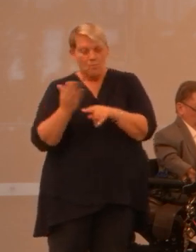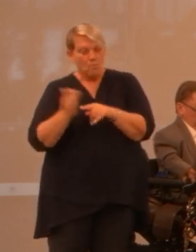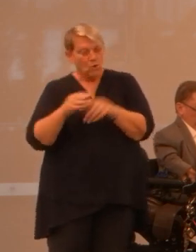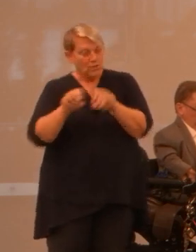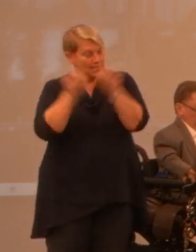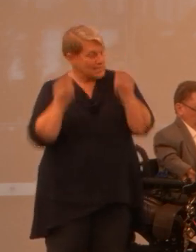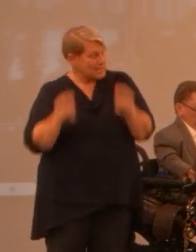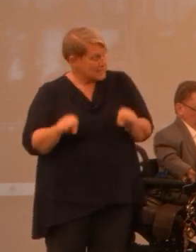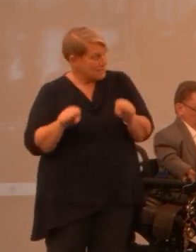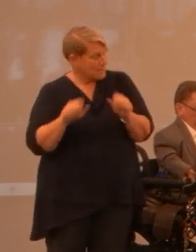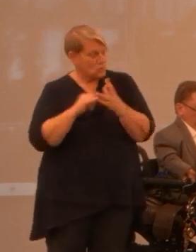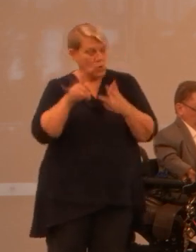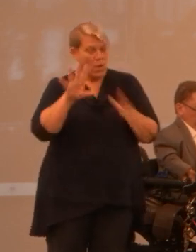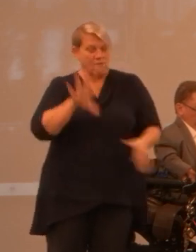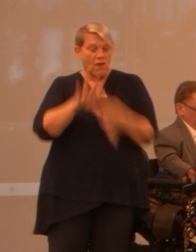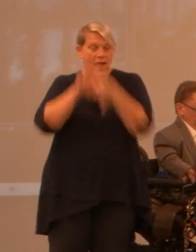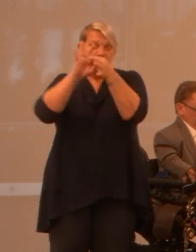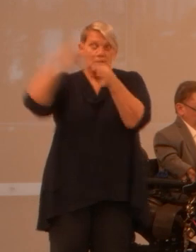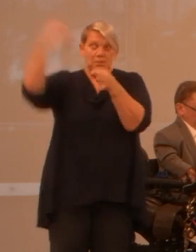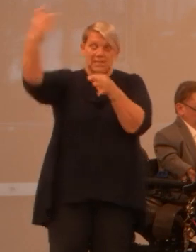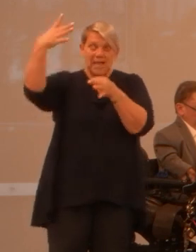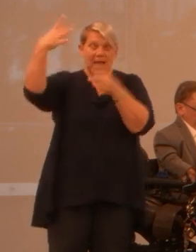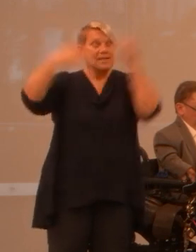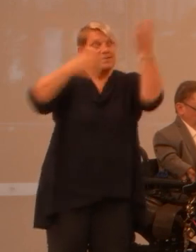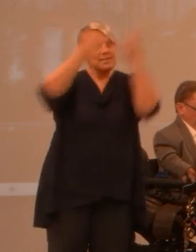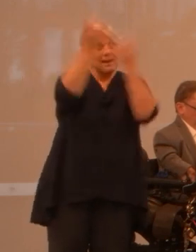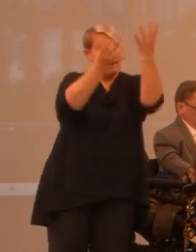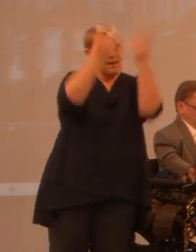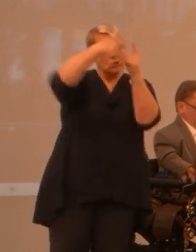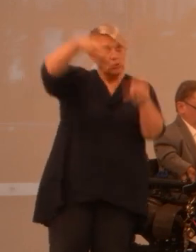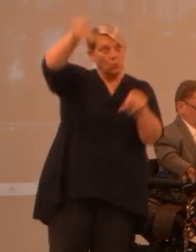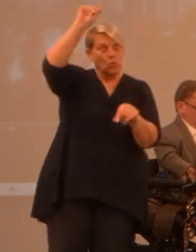relationship between the sun, the stars, the moon, the plants, the animals,